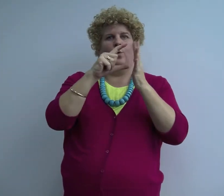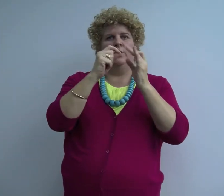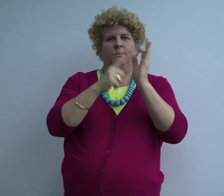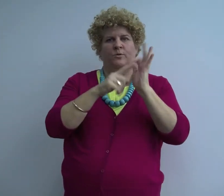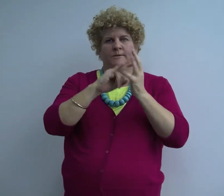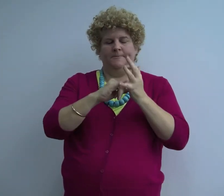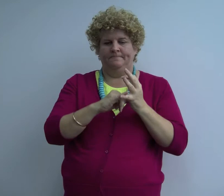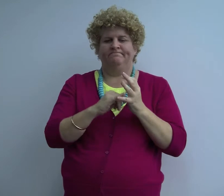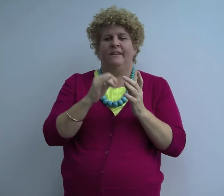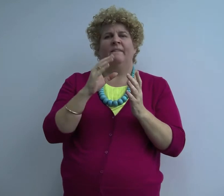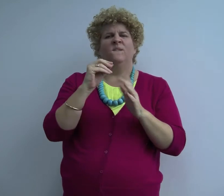Inaudibles.